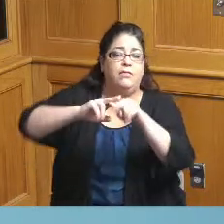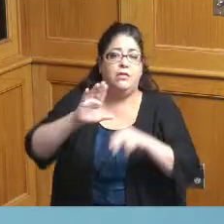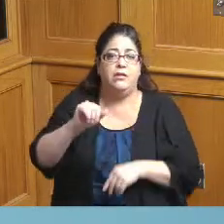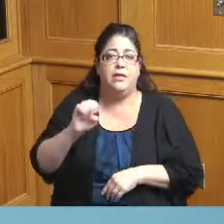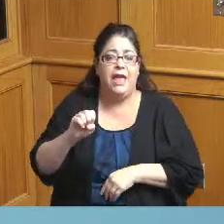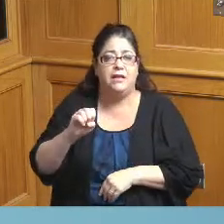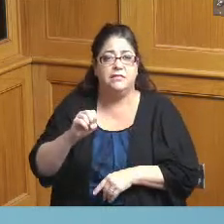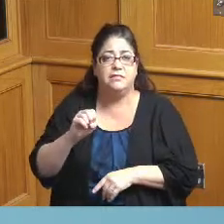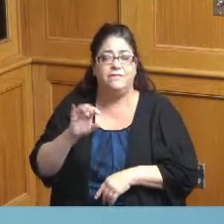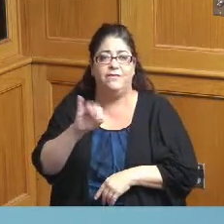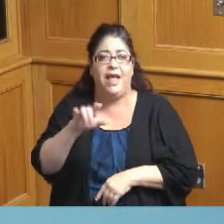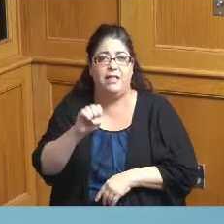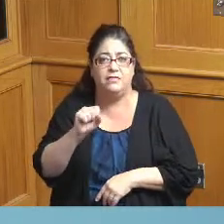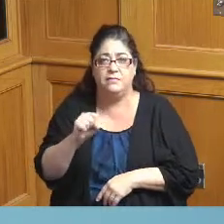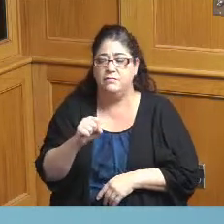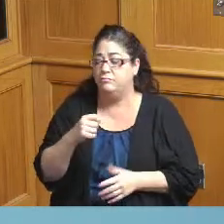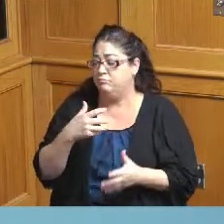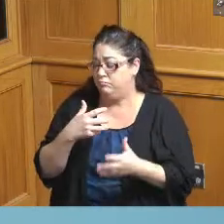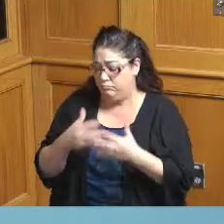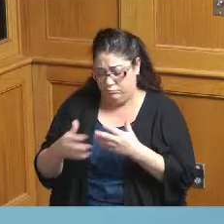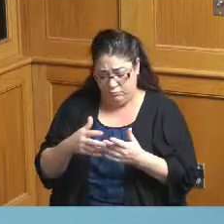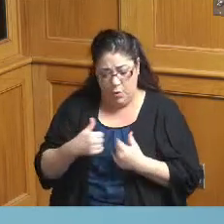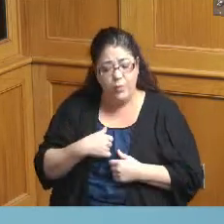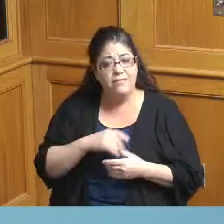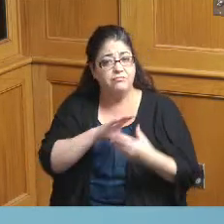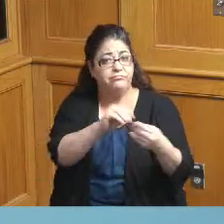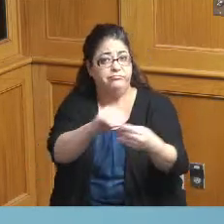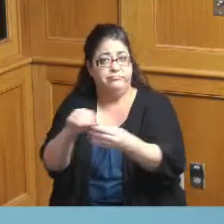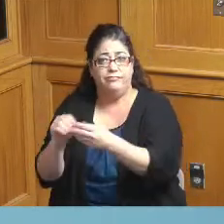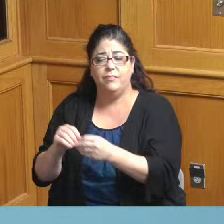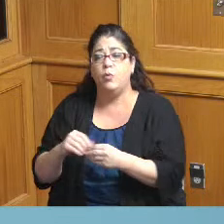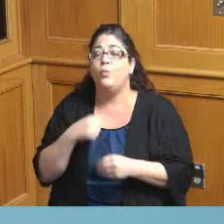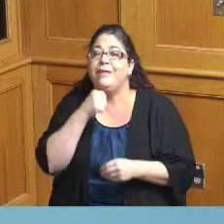even with the increased needs we have highlighted the court has not asked for any additional